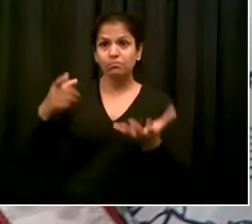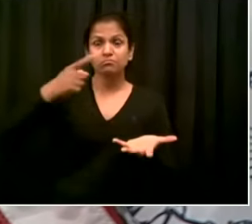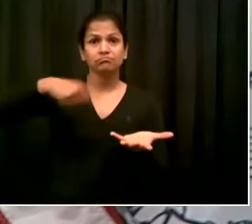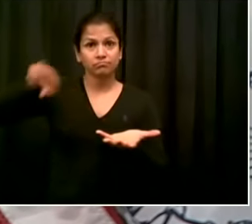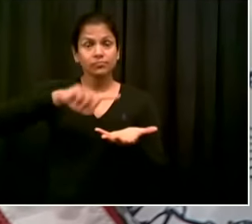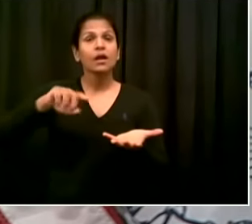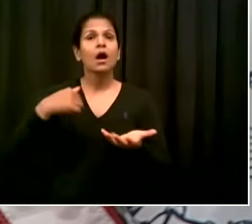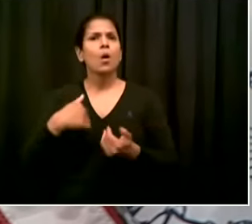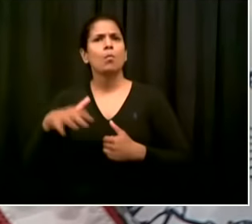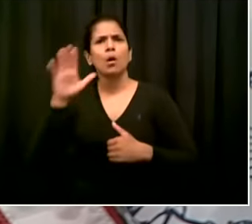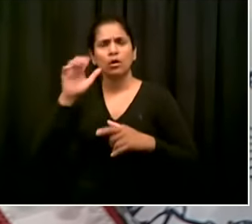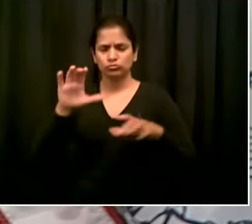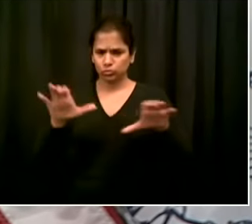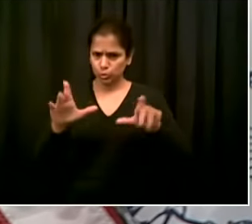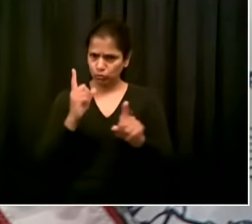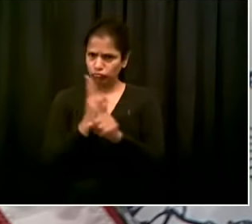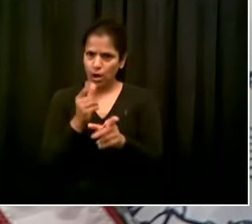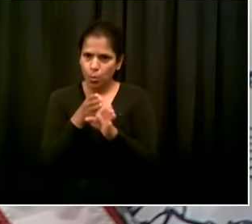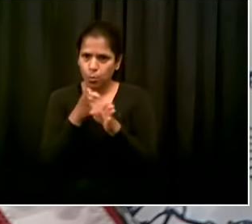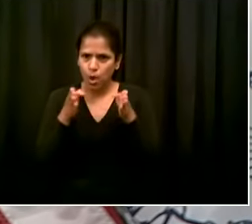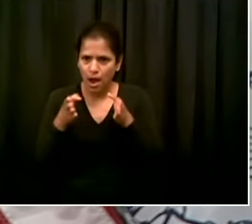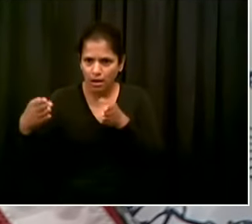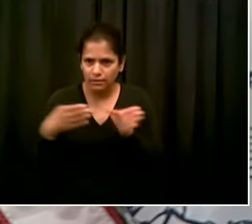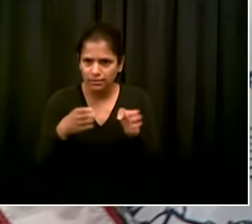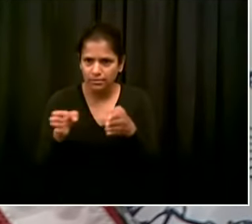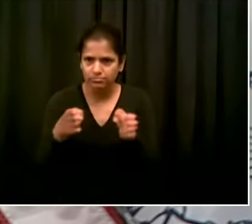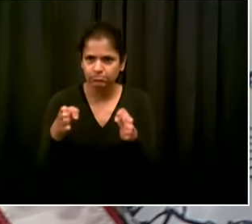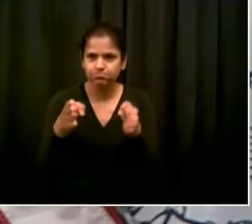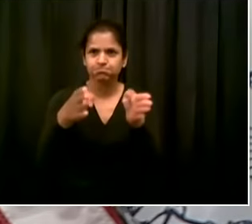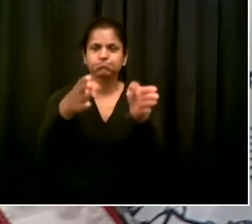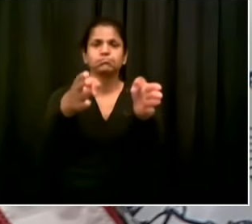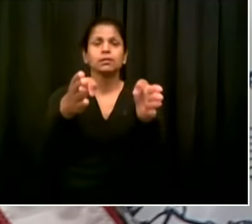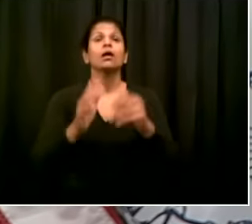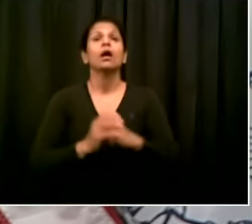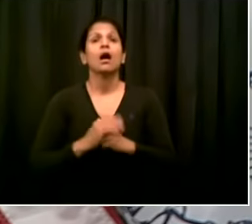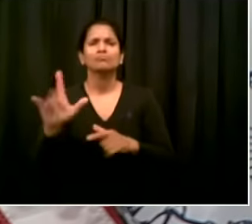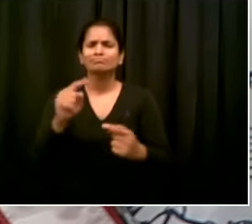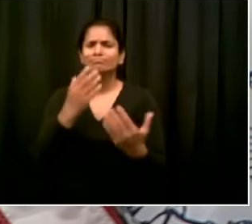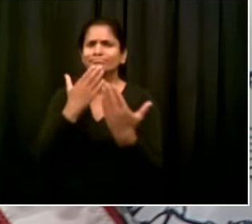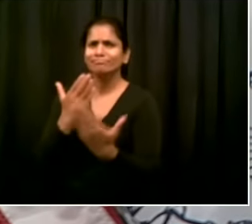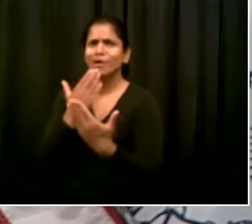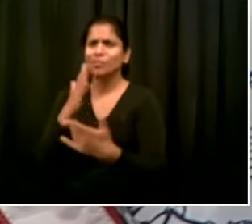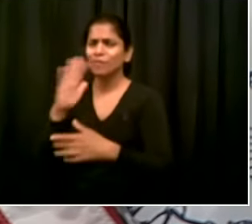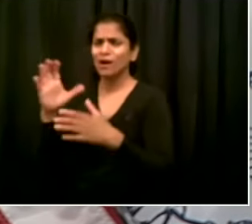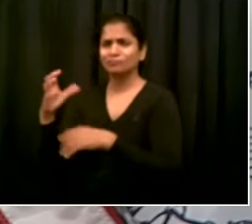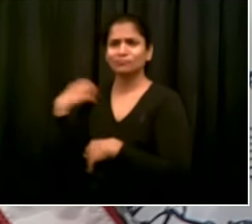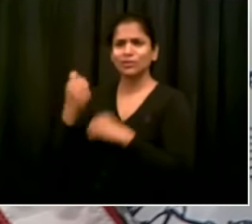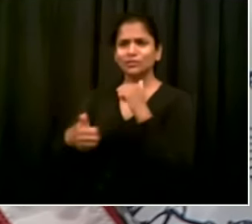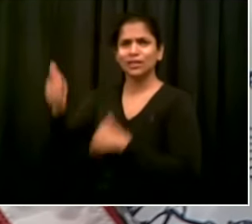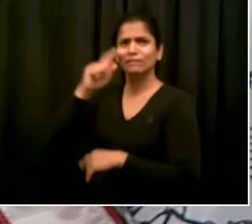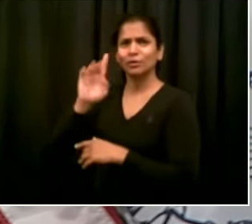SCHOOL. NINE KIDS, BUT STILL A CLASSROOM OF KIDS FOCUSED ON THEIR TEACHERS LEARNING AND THE